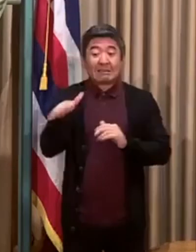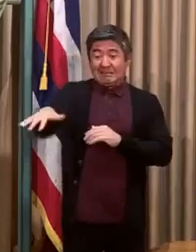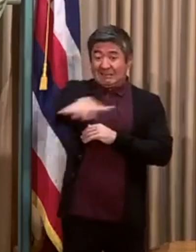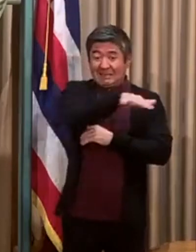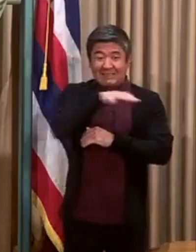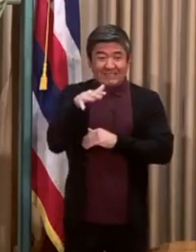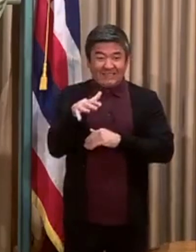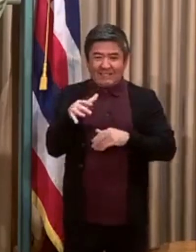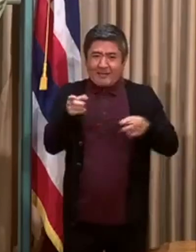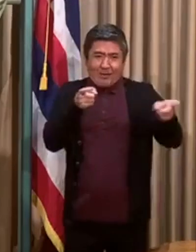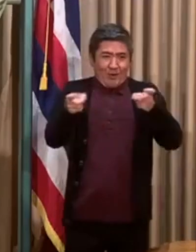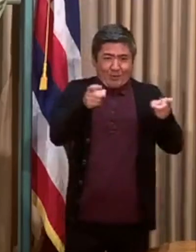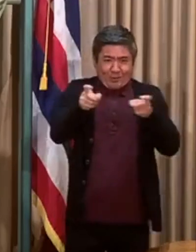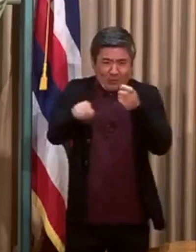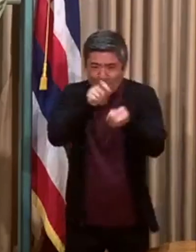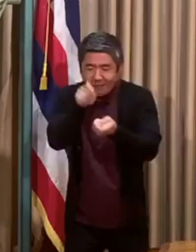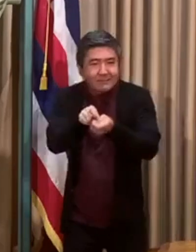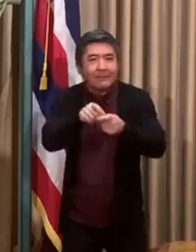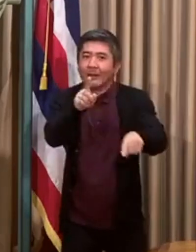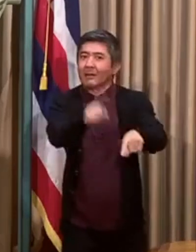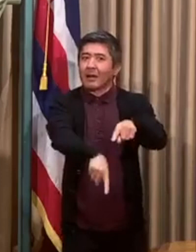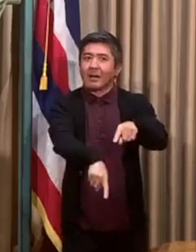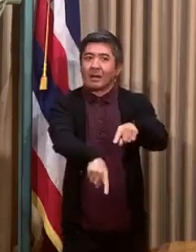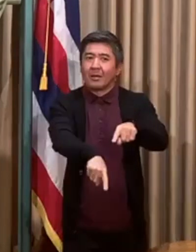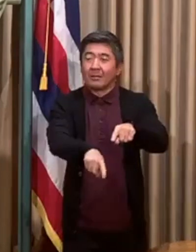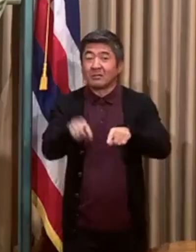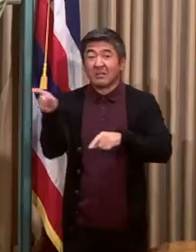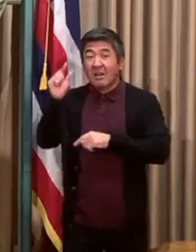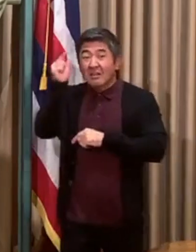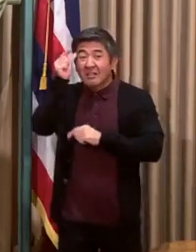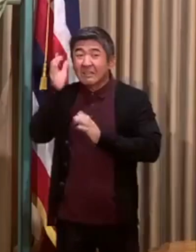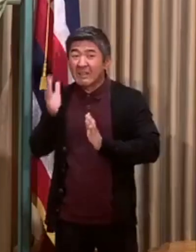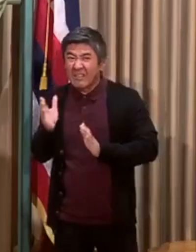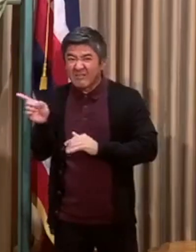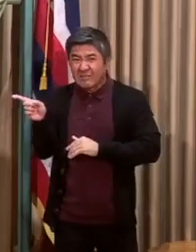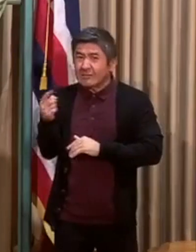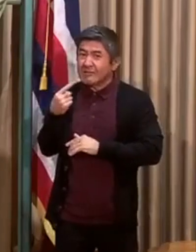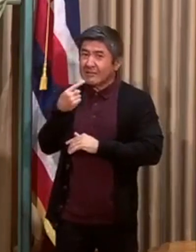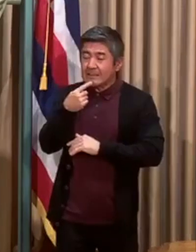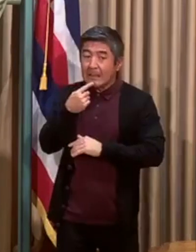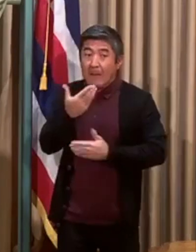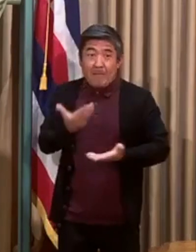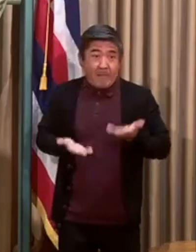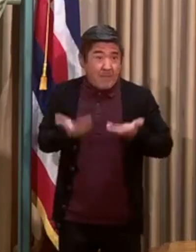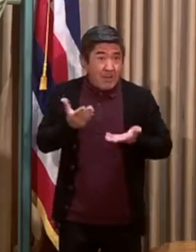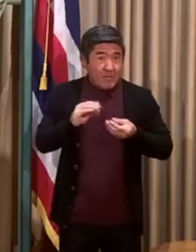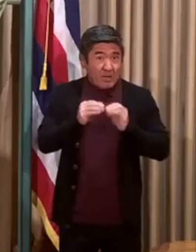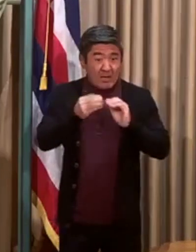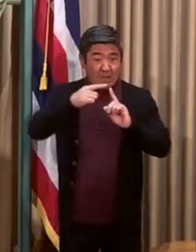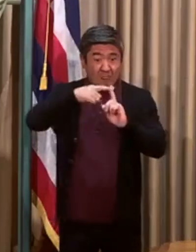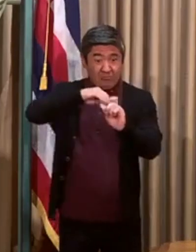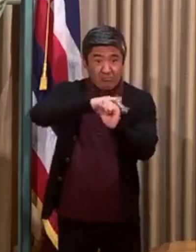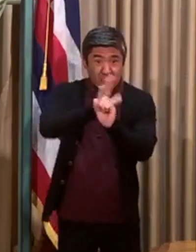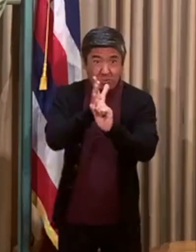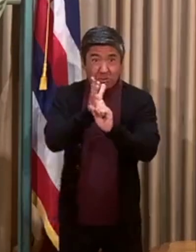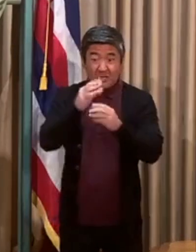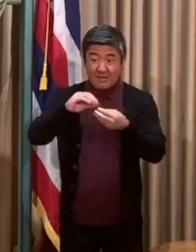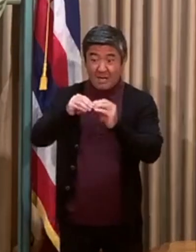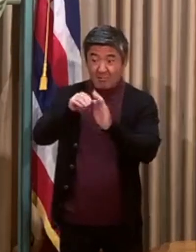As the governor just said, there is a possibility that we will have a resurgence— another peak on one or more islands—